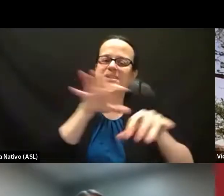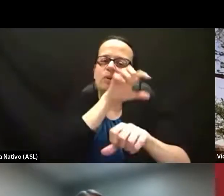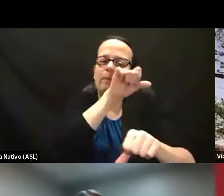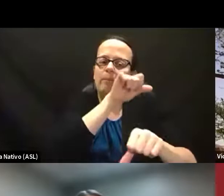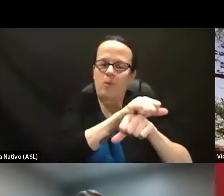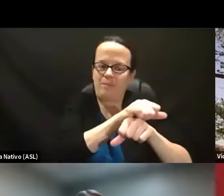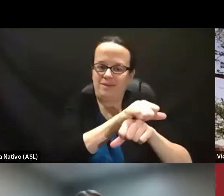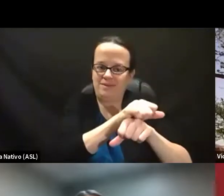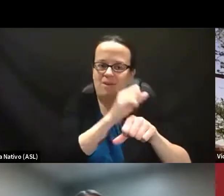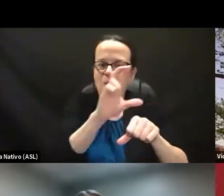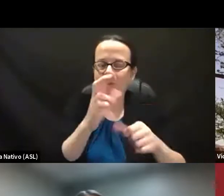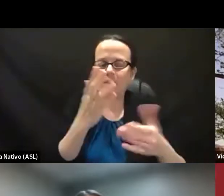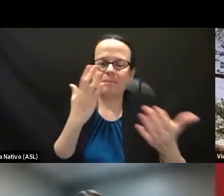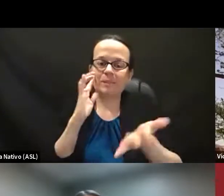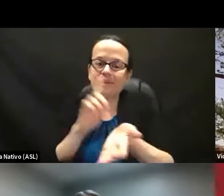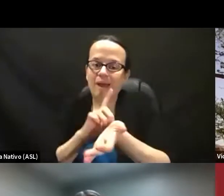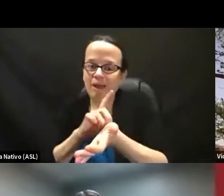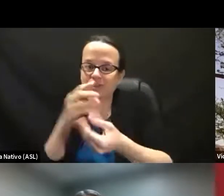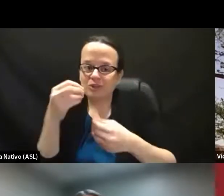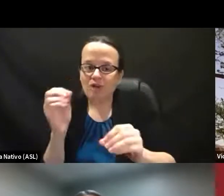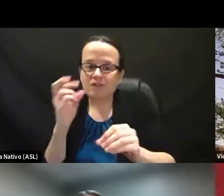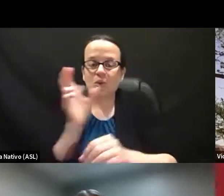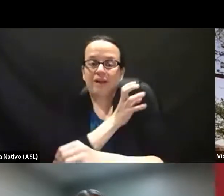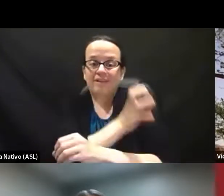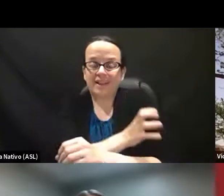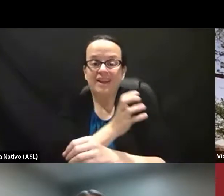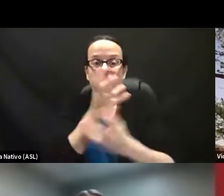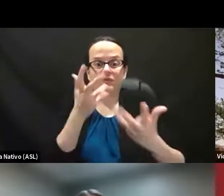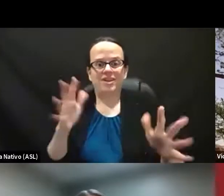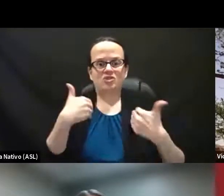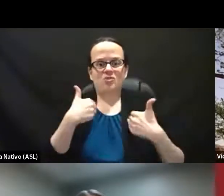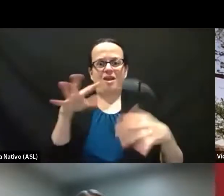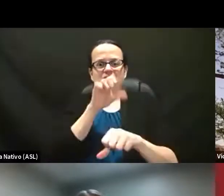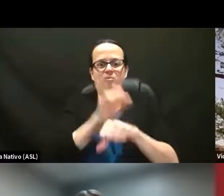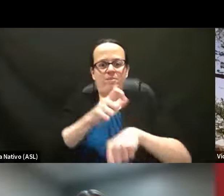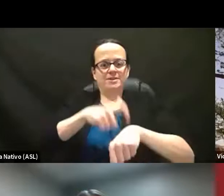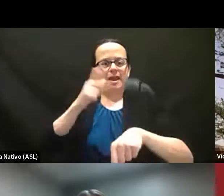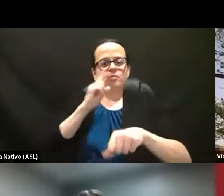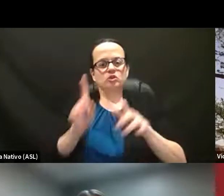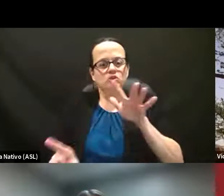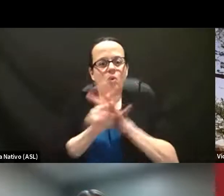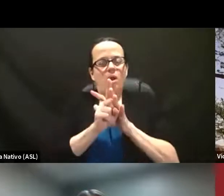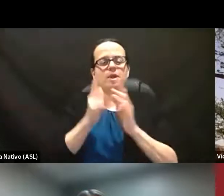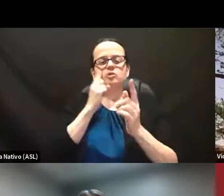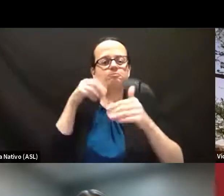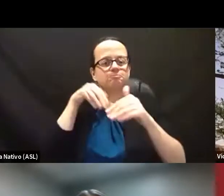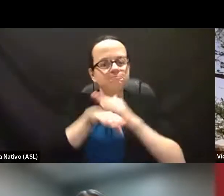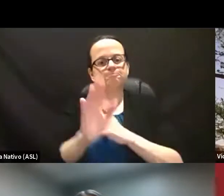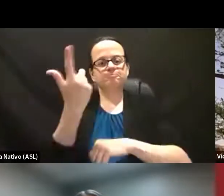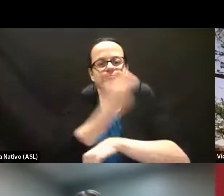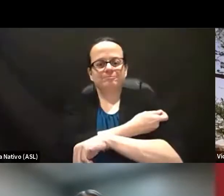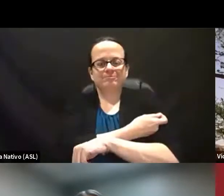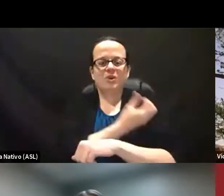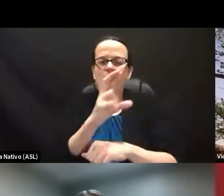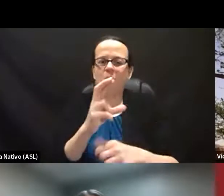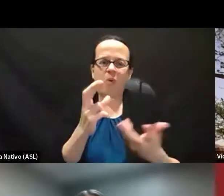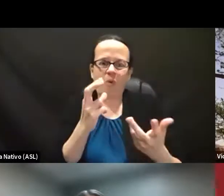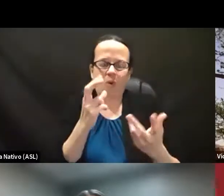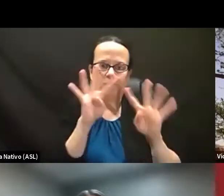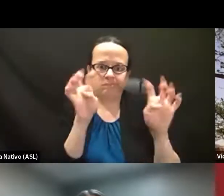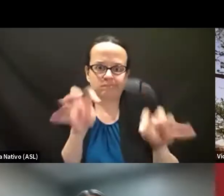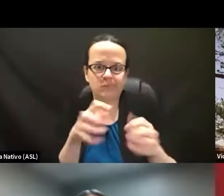Janice Hoffman (Pharm.D): Or at the doctor's office or a clinic where you have an appointment where they're not going to have to wait and anonymous about a time to get that vaccine.